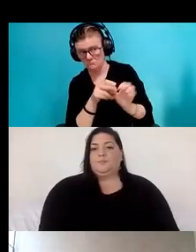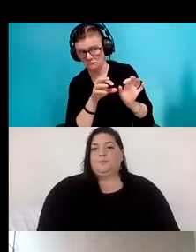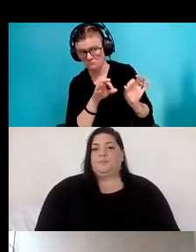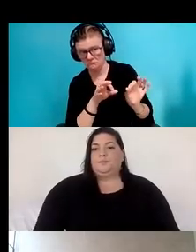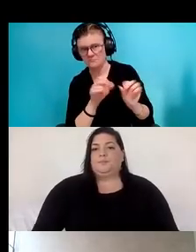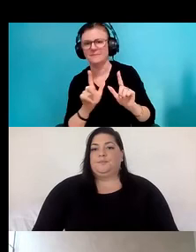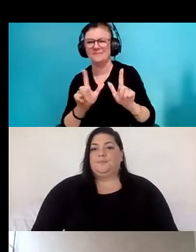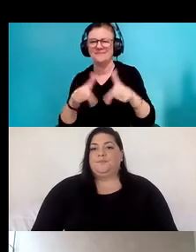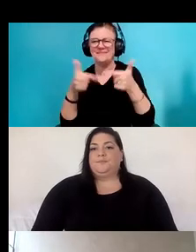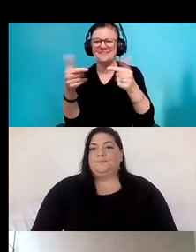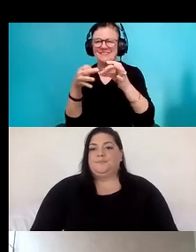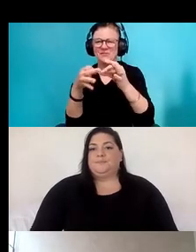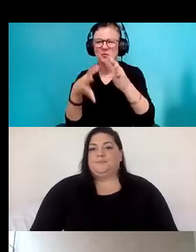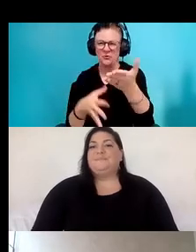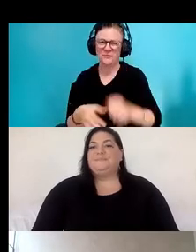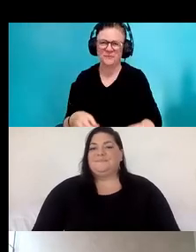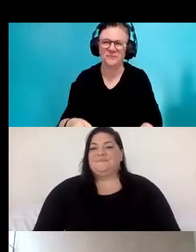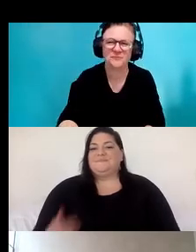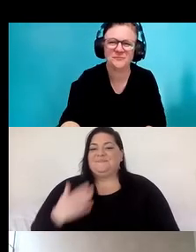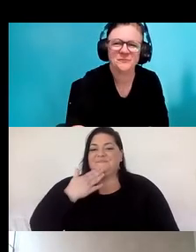Happy to answer them.